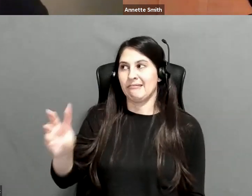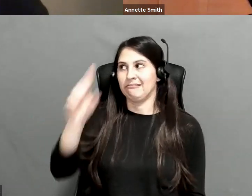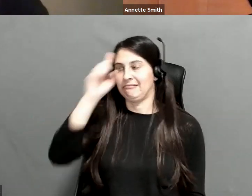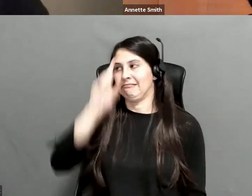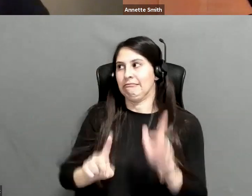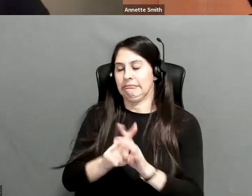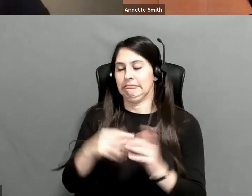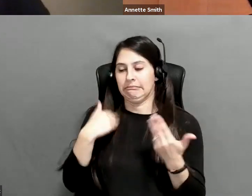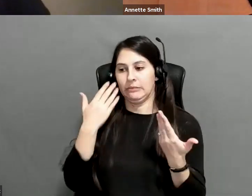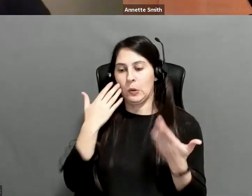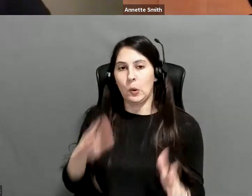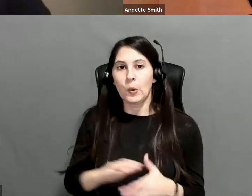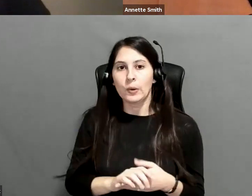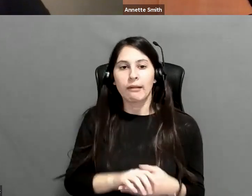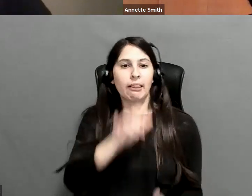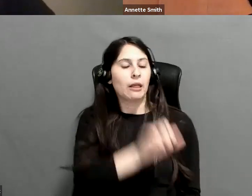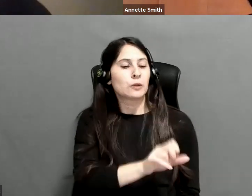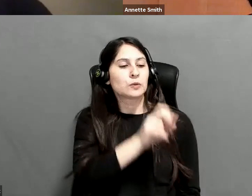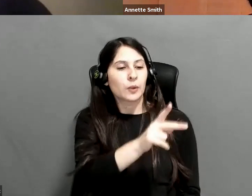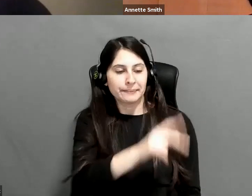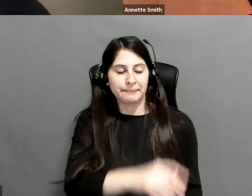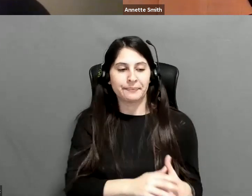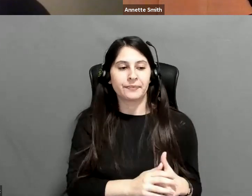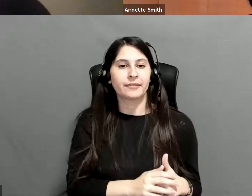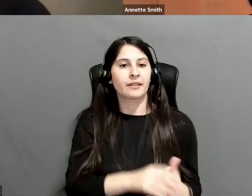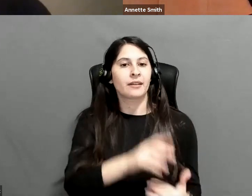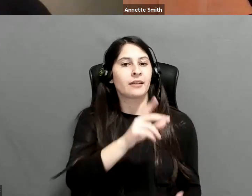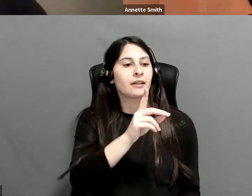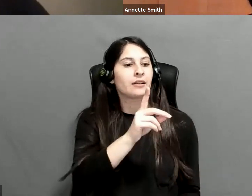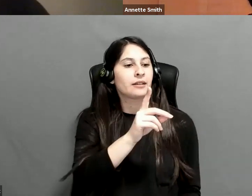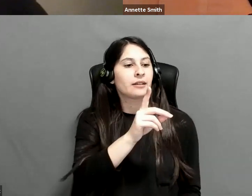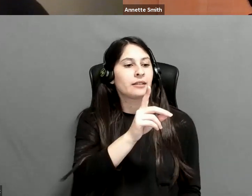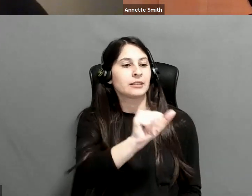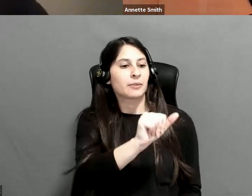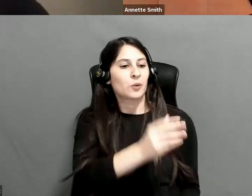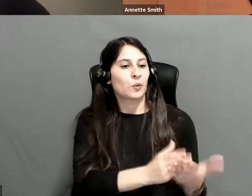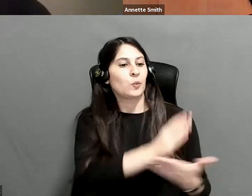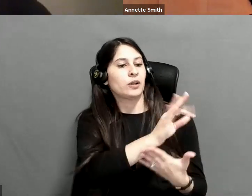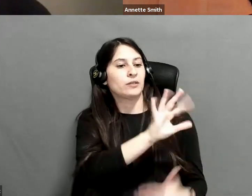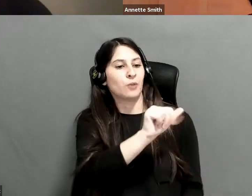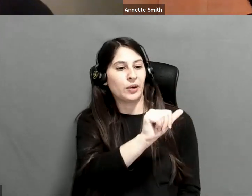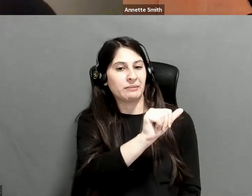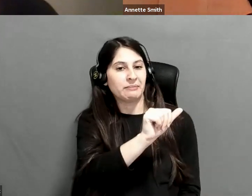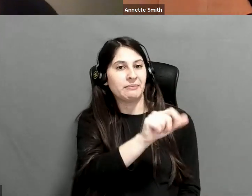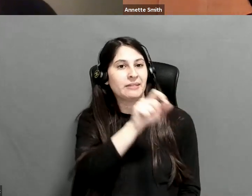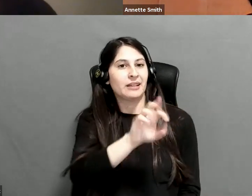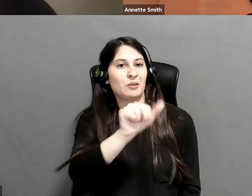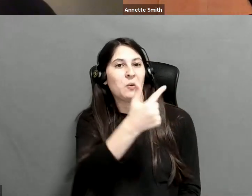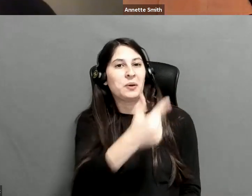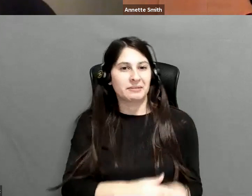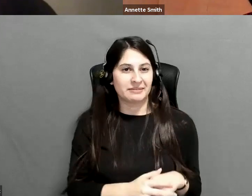And then I don't know disability rights Florida's website off the top of my head. That's